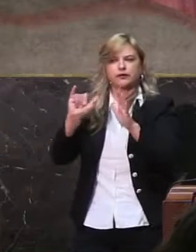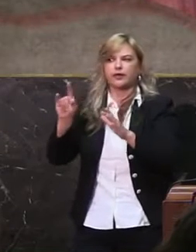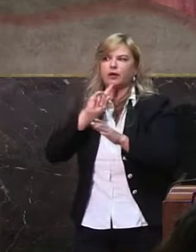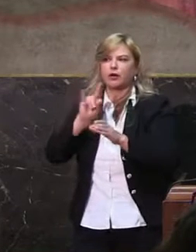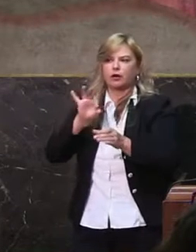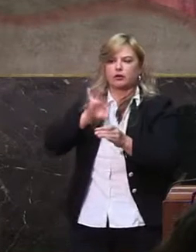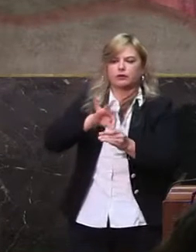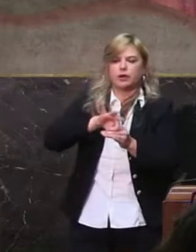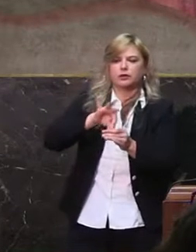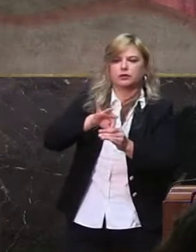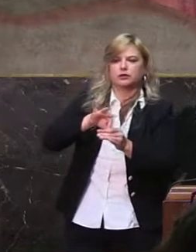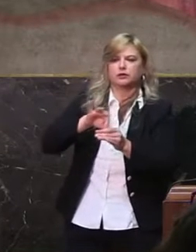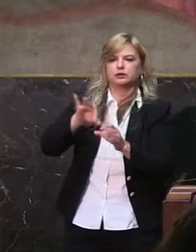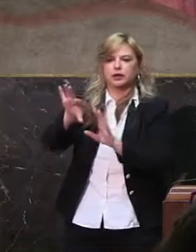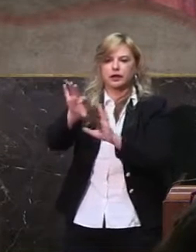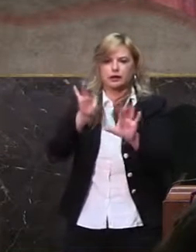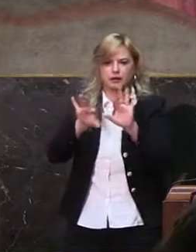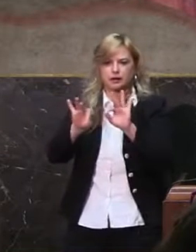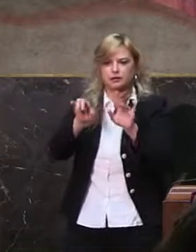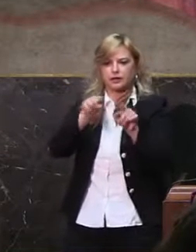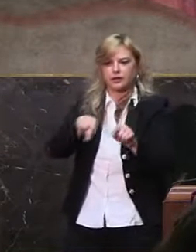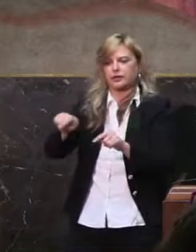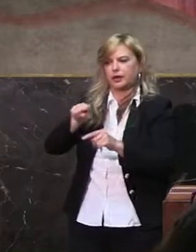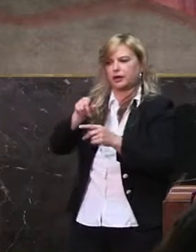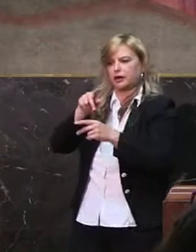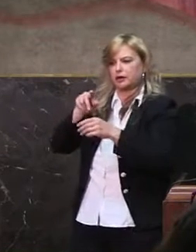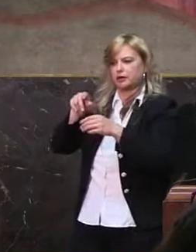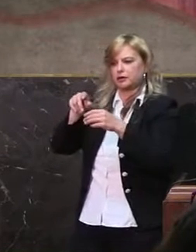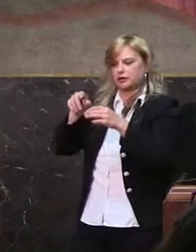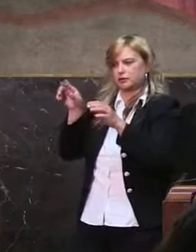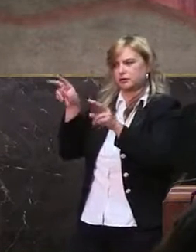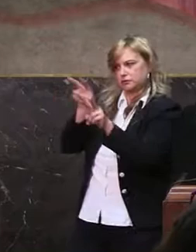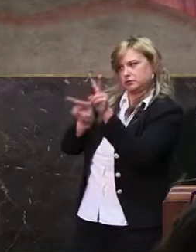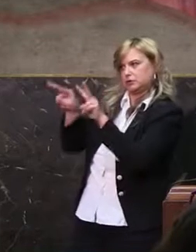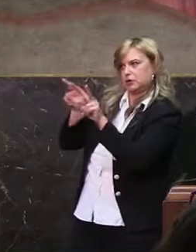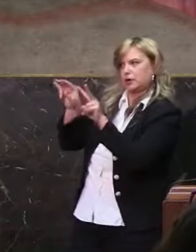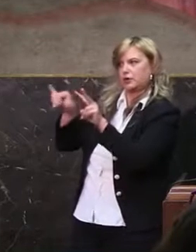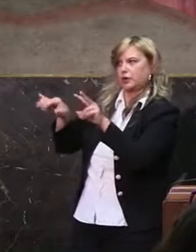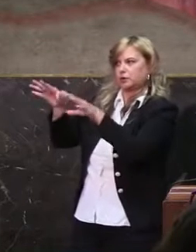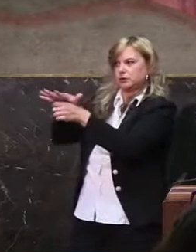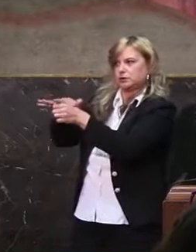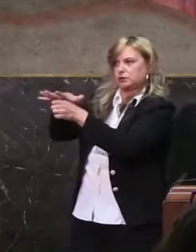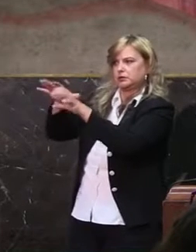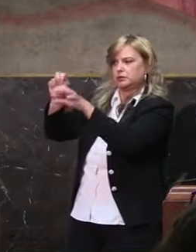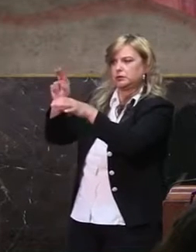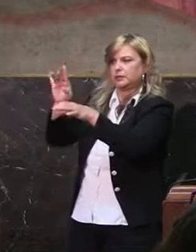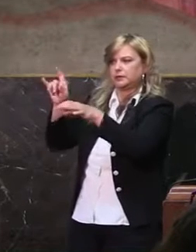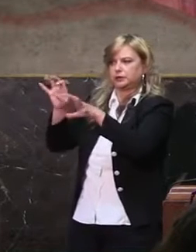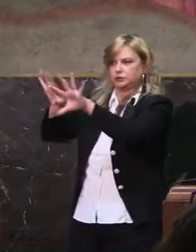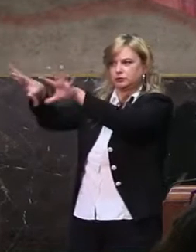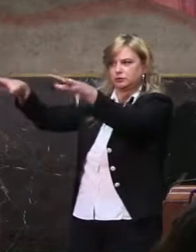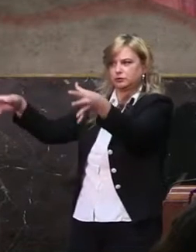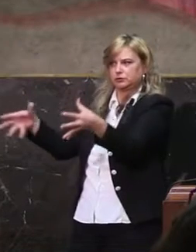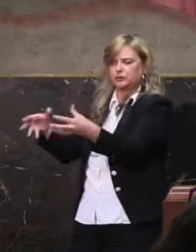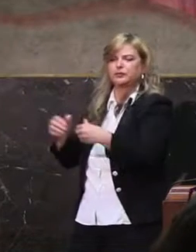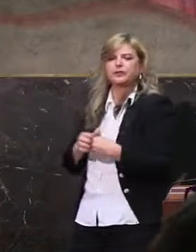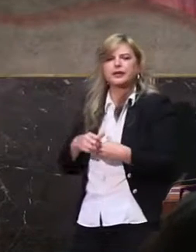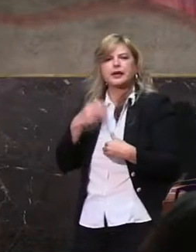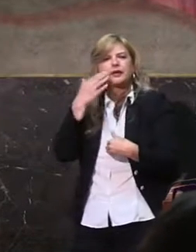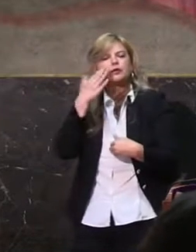political subdivisions and I don't know what role the state has to play in those decisions